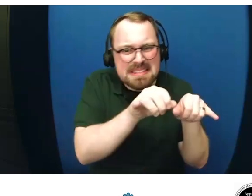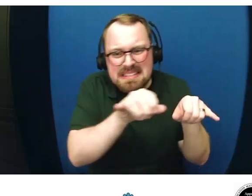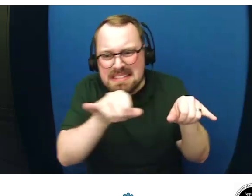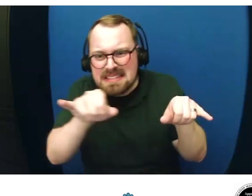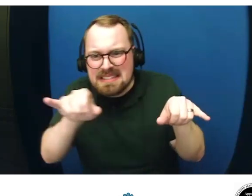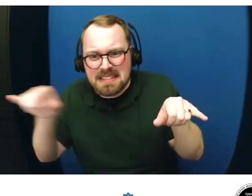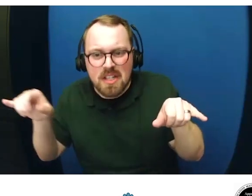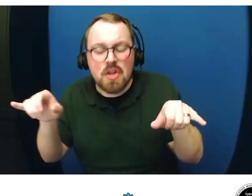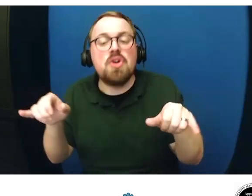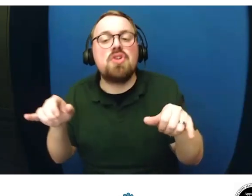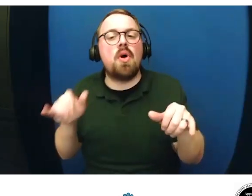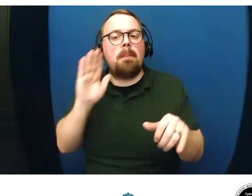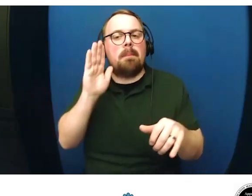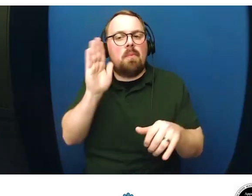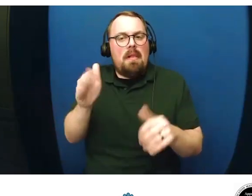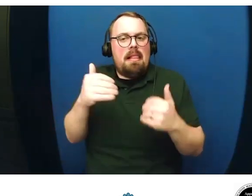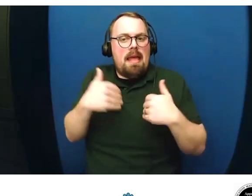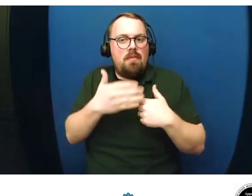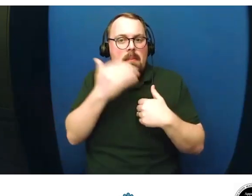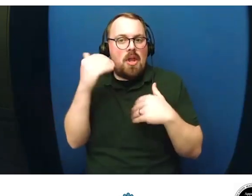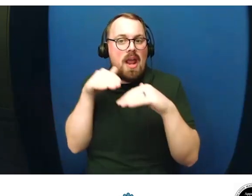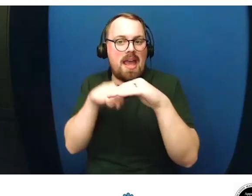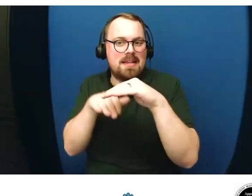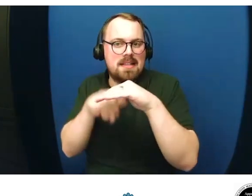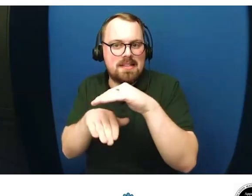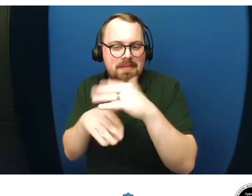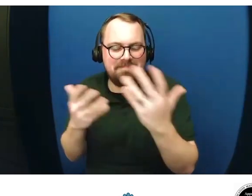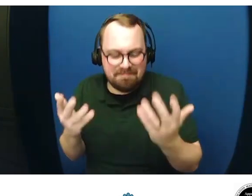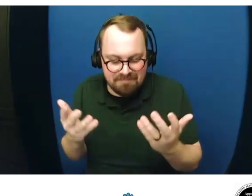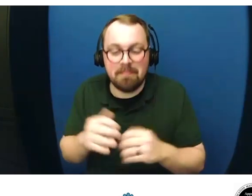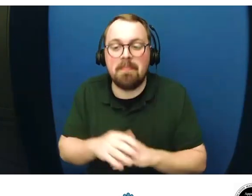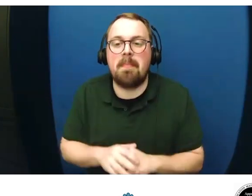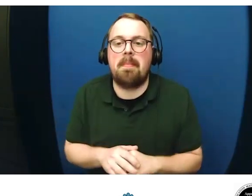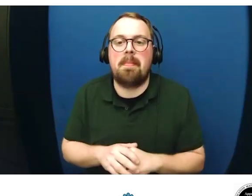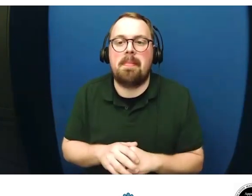that they have better access to– access–Yeah, have better access to.